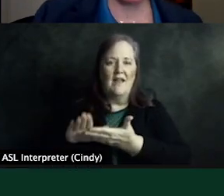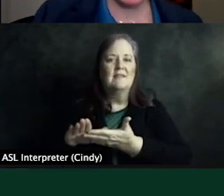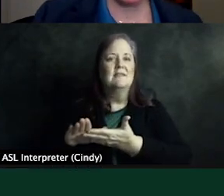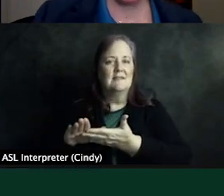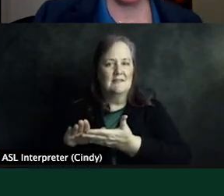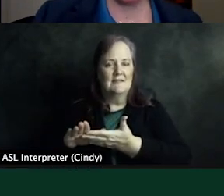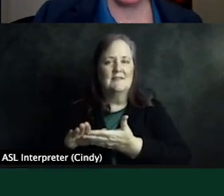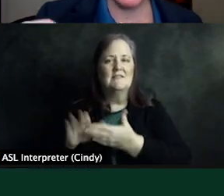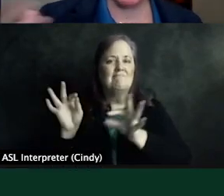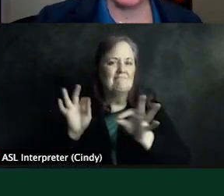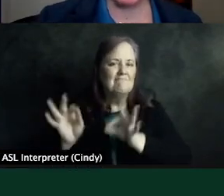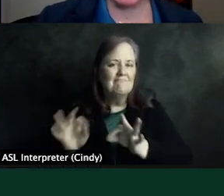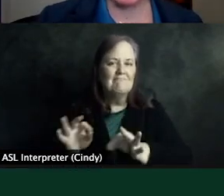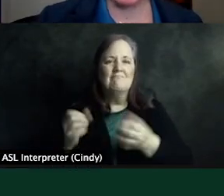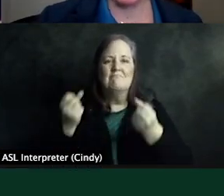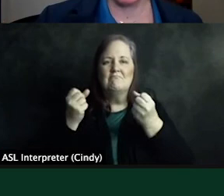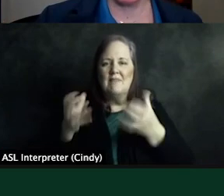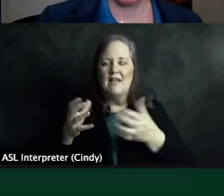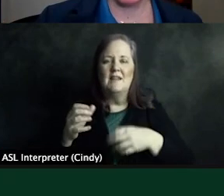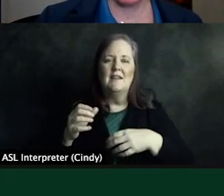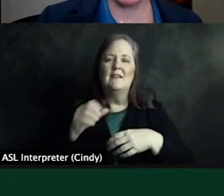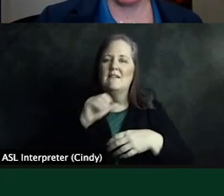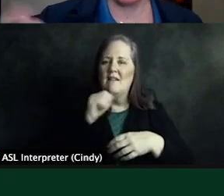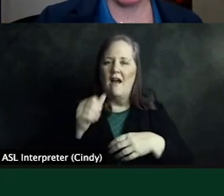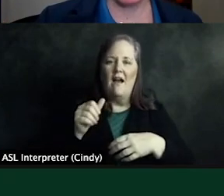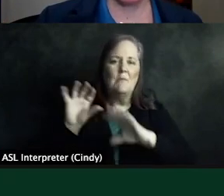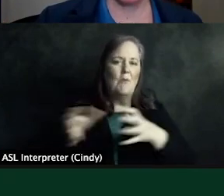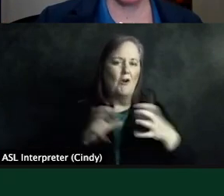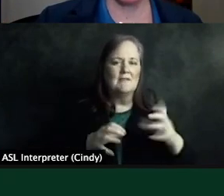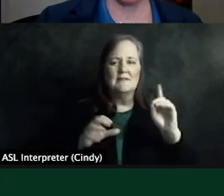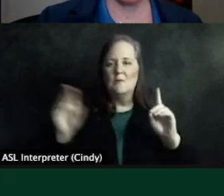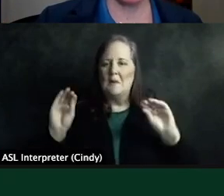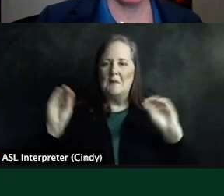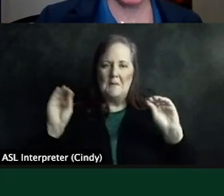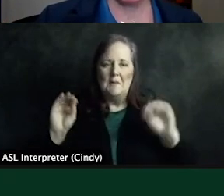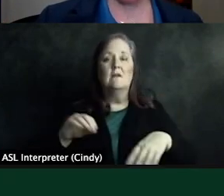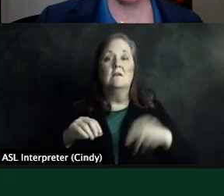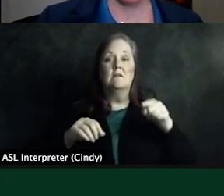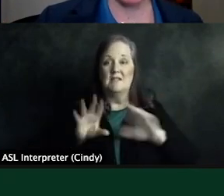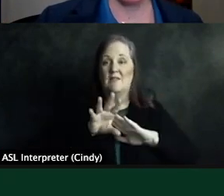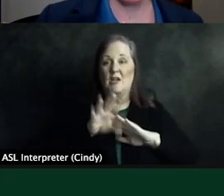We wanted to thank the Retirees Association of Sacramento State for helping support this effort, and also the College